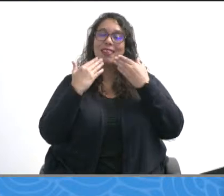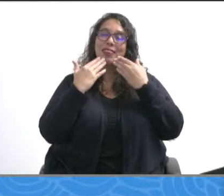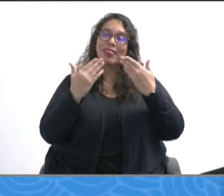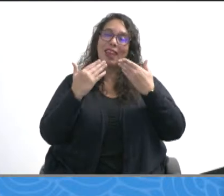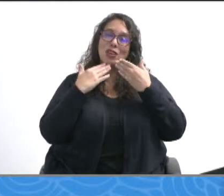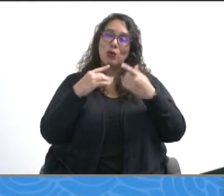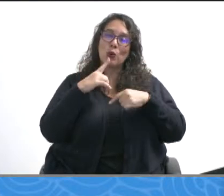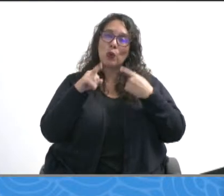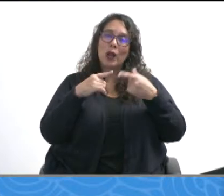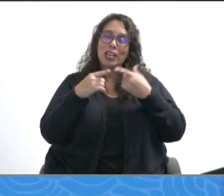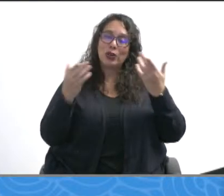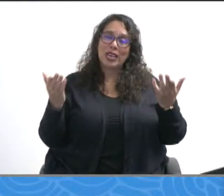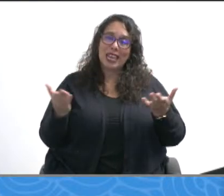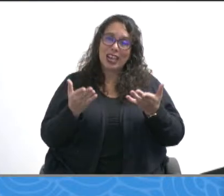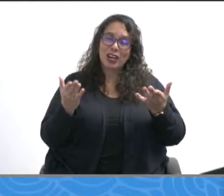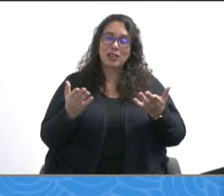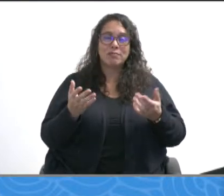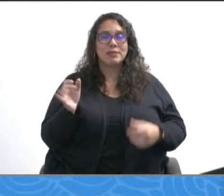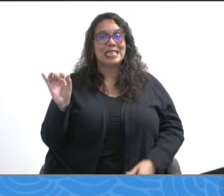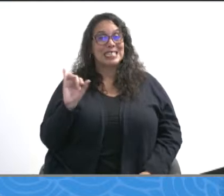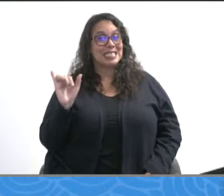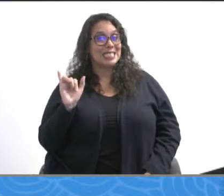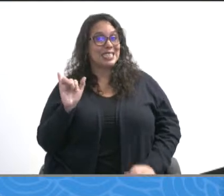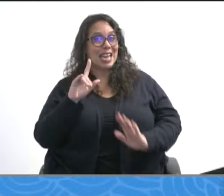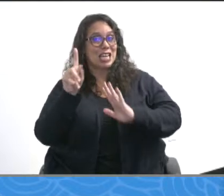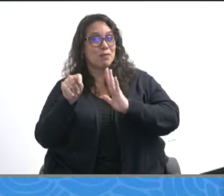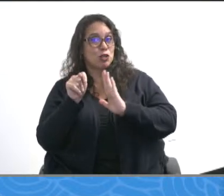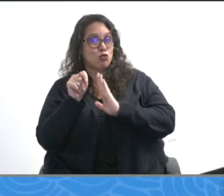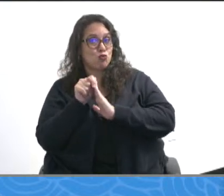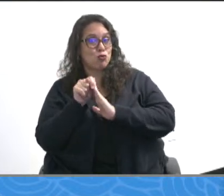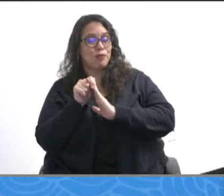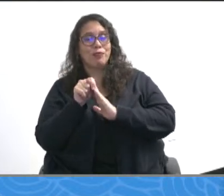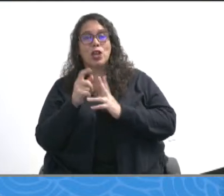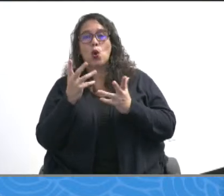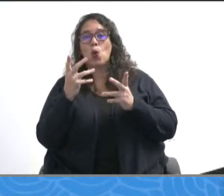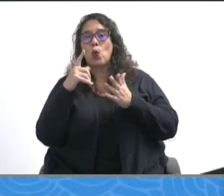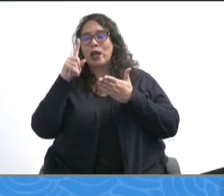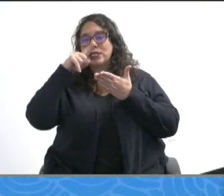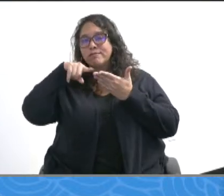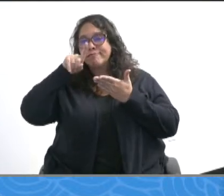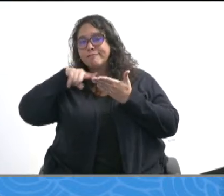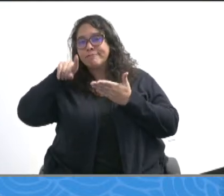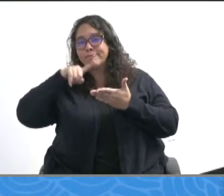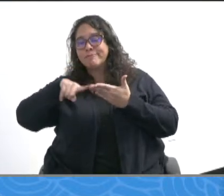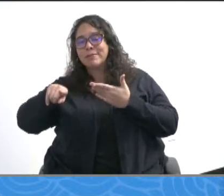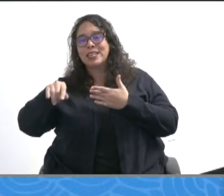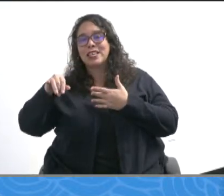you can also do it via YouTube, and so we'd like to go ahead and keep track of your attendance with us.